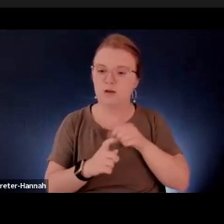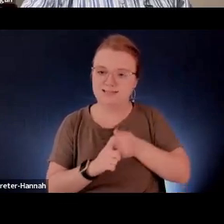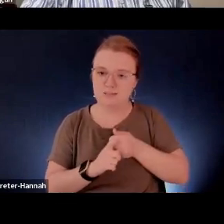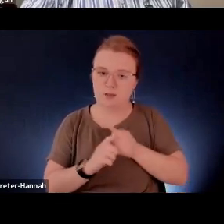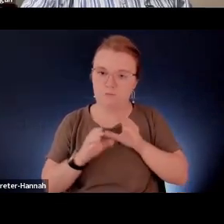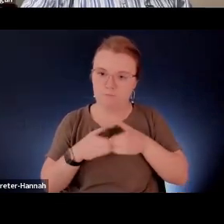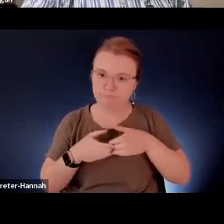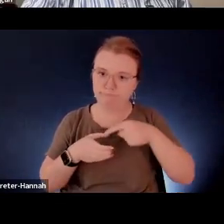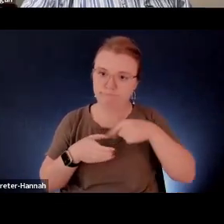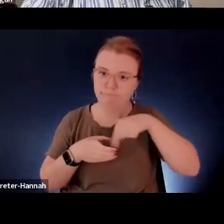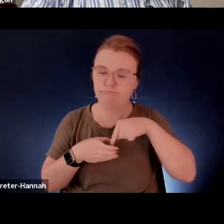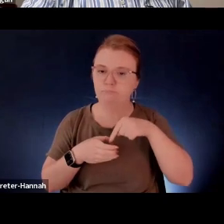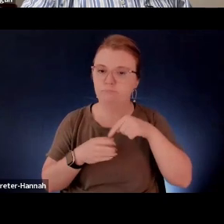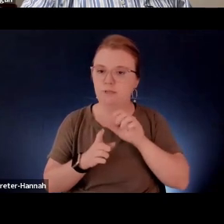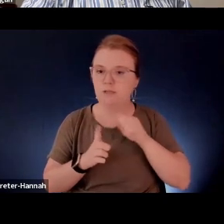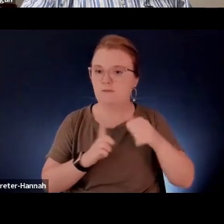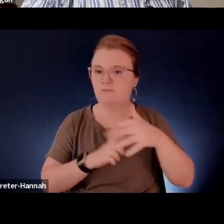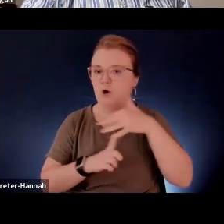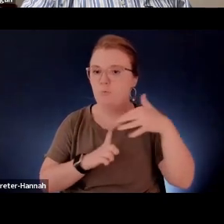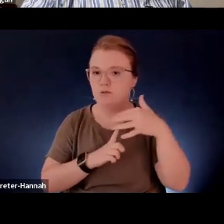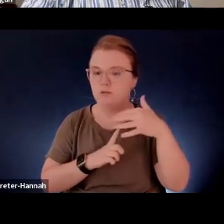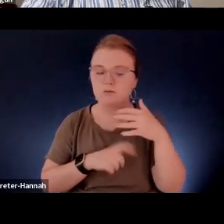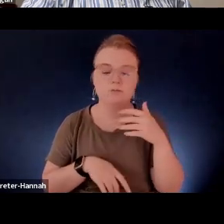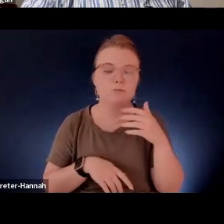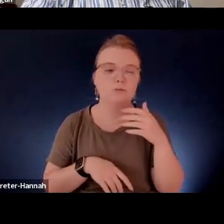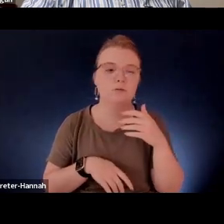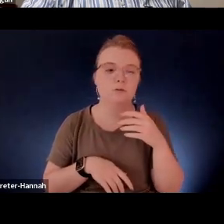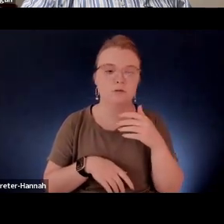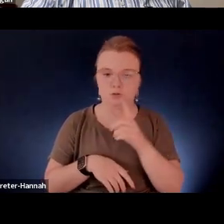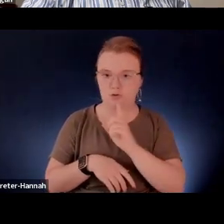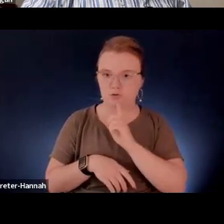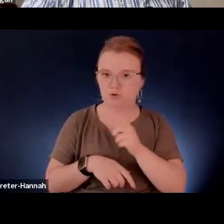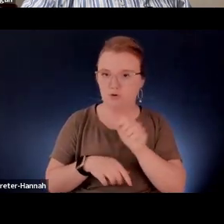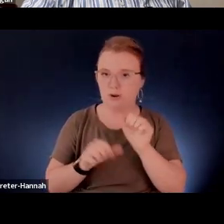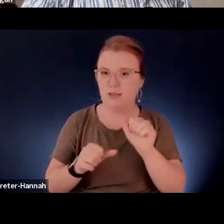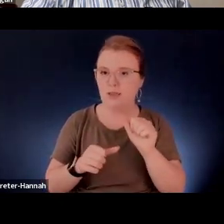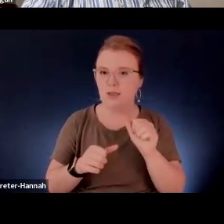Sure, so I'm gonna play... I could play a video for you really quick. Let me reshare my screen.